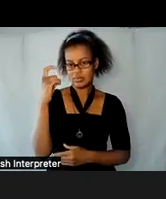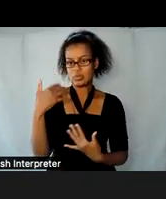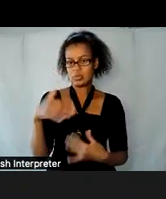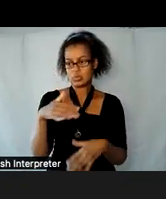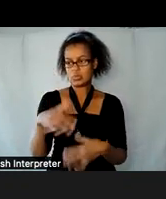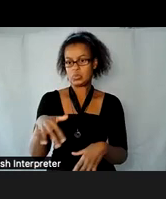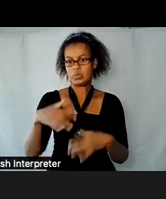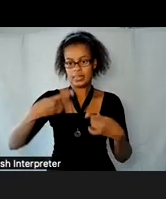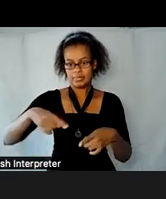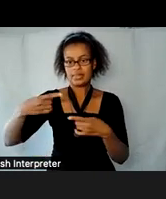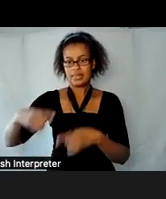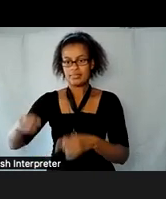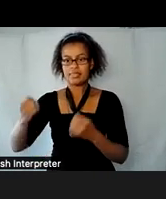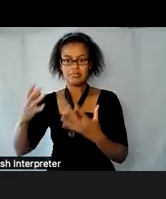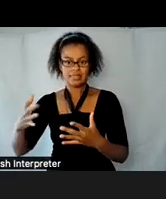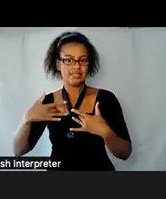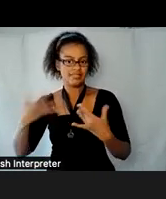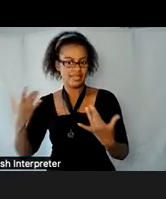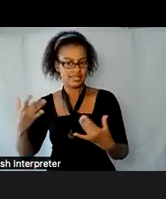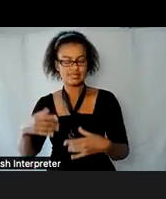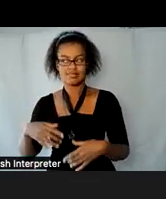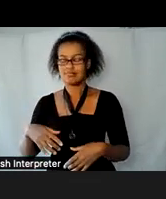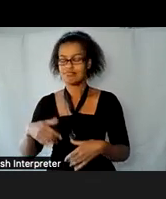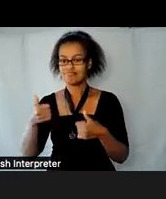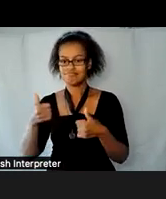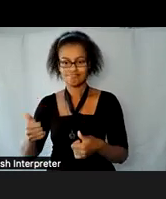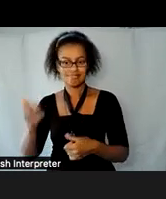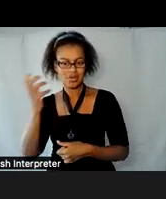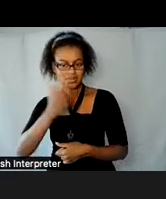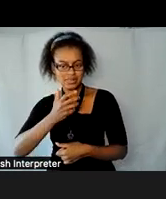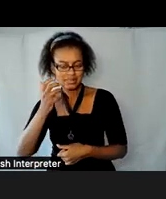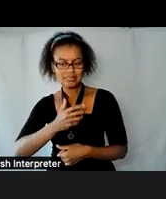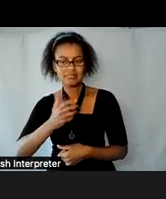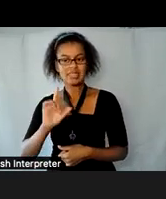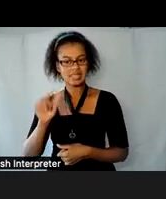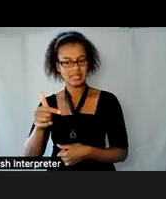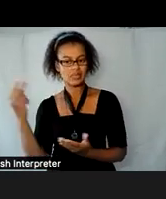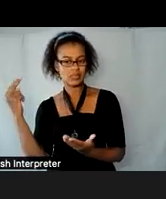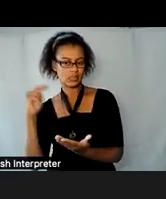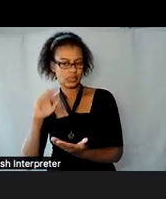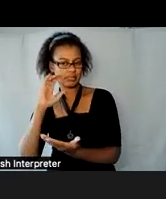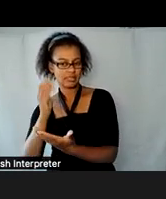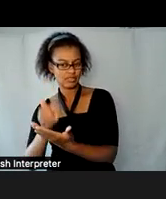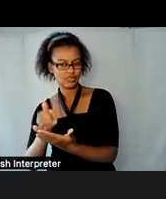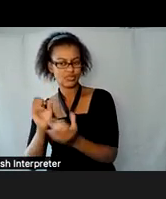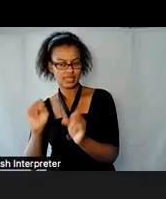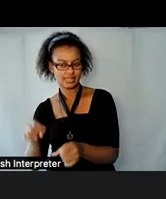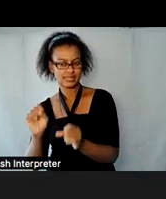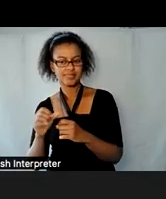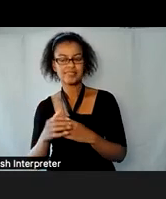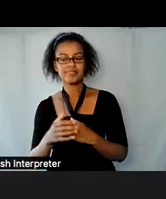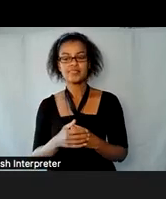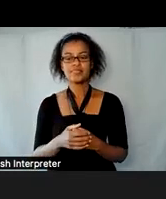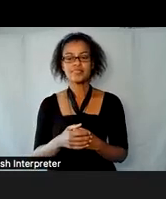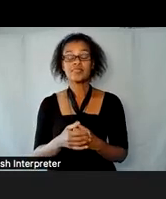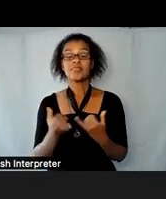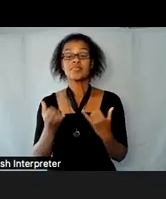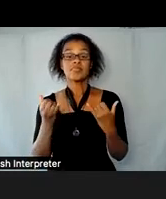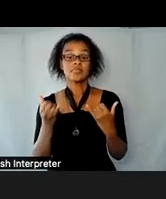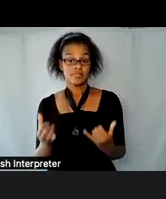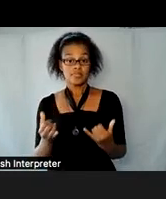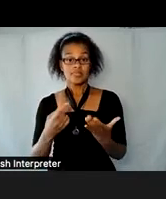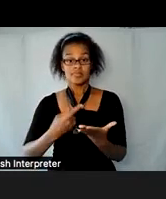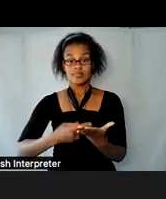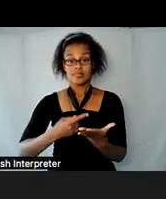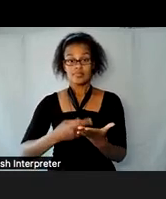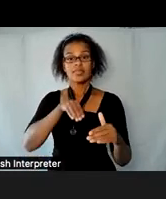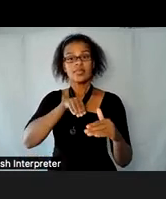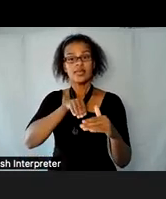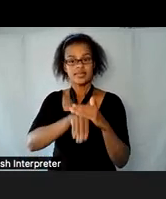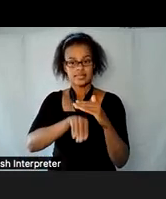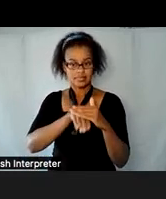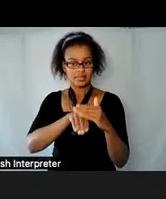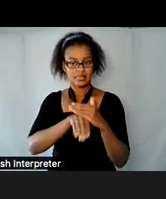And now I'd like to talk about various accessibility options that TSC offers.